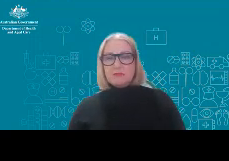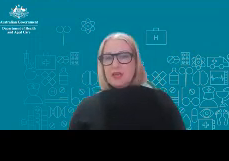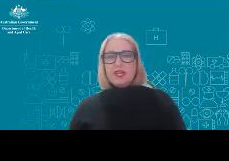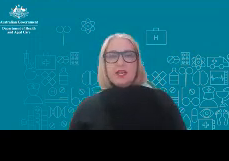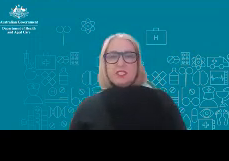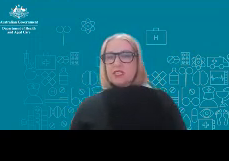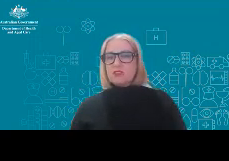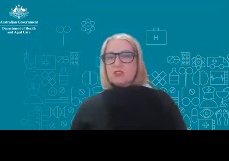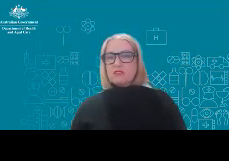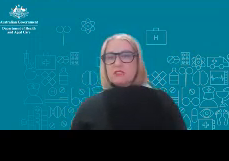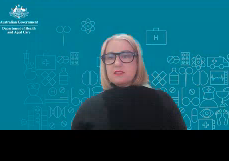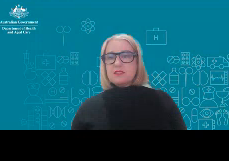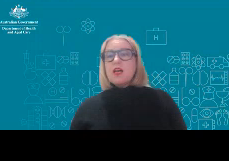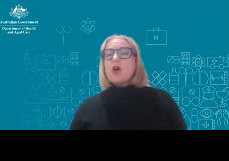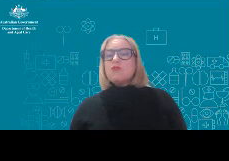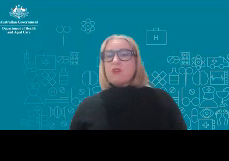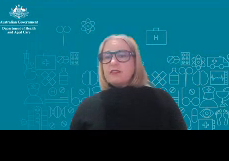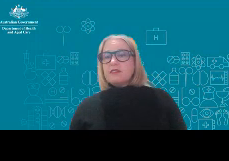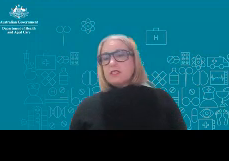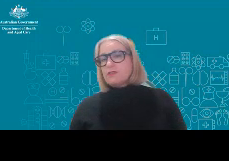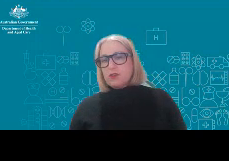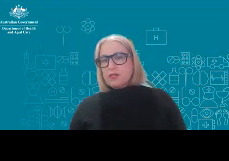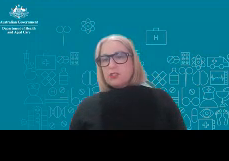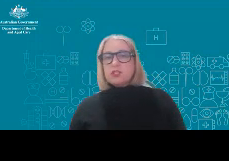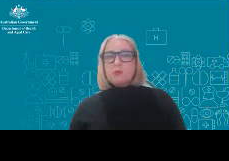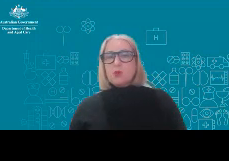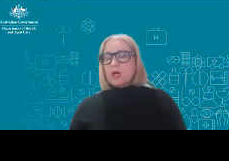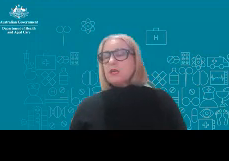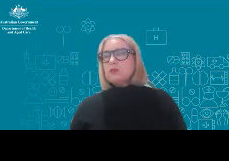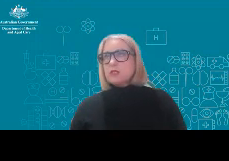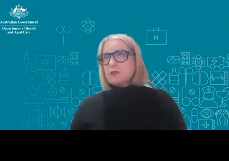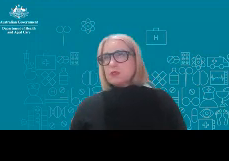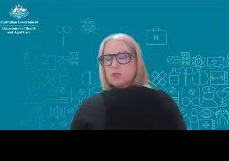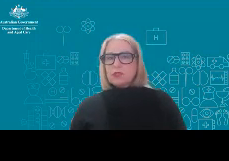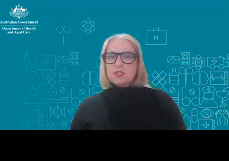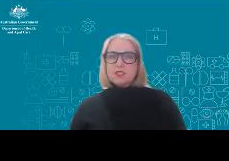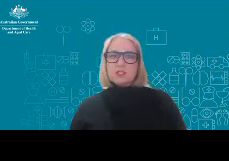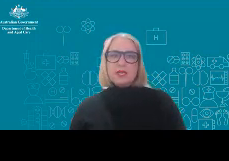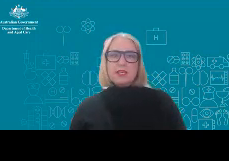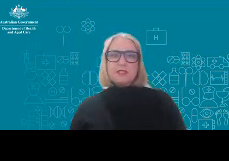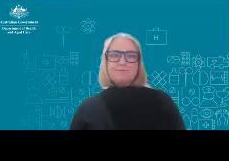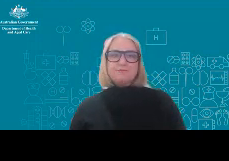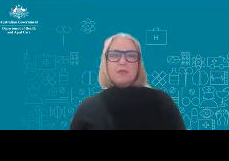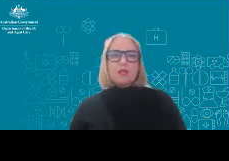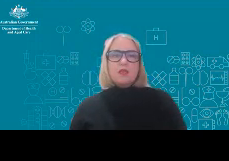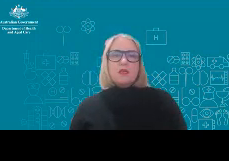about their aged care services rather than deferring to the supporter or a substitute decision maker.